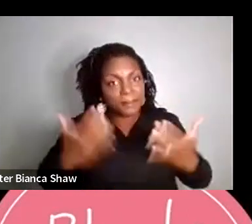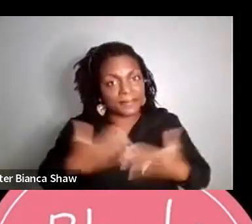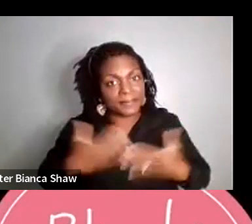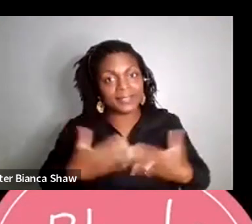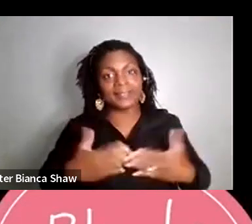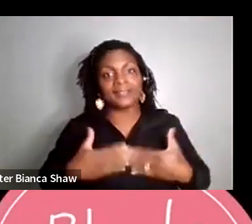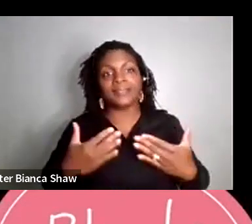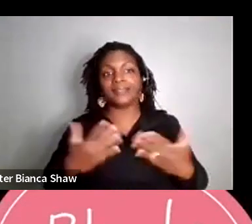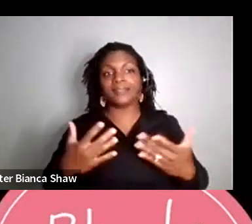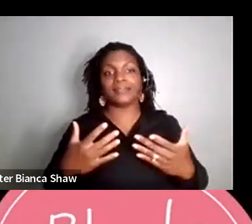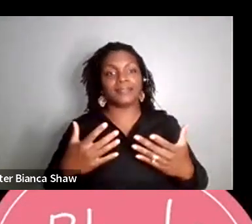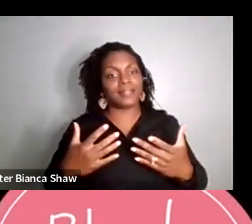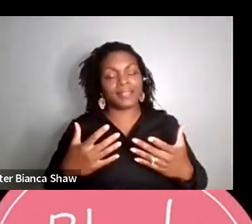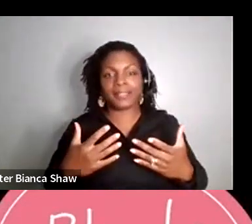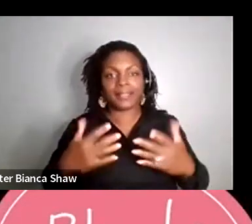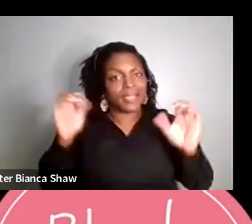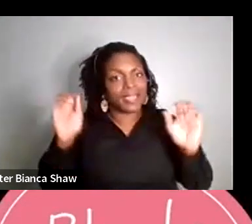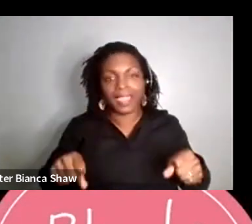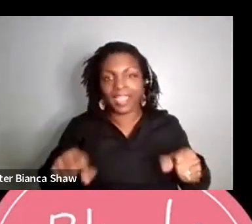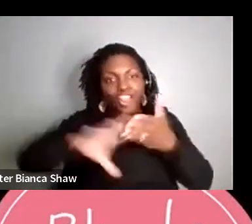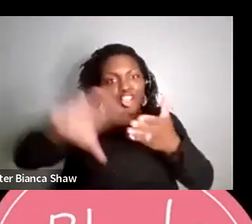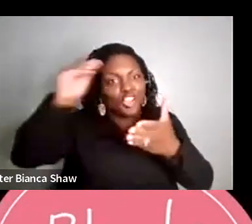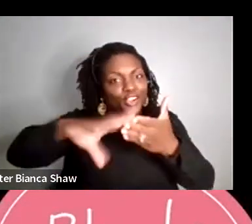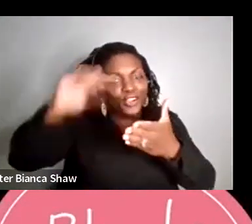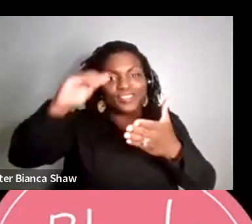They were to absorb the information. So it was quite fun.